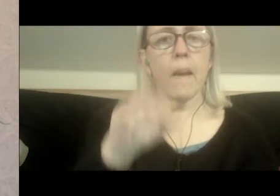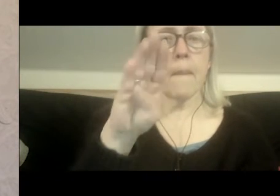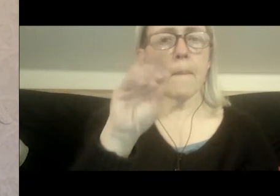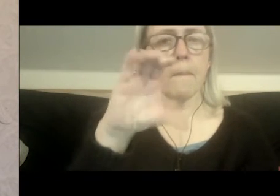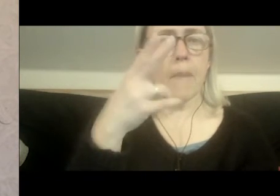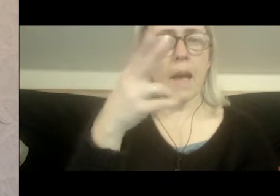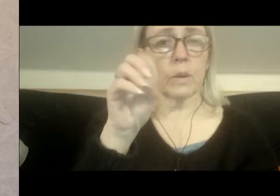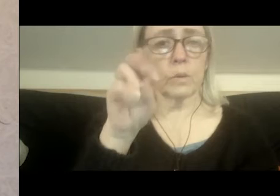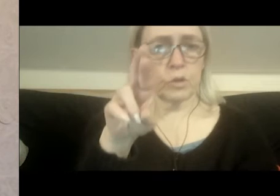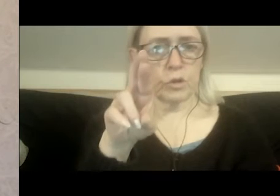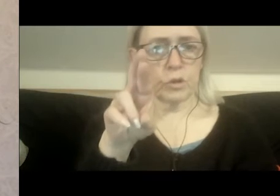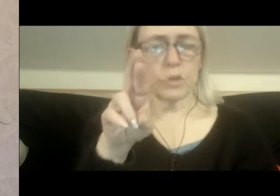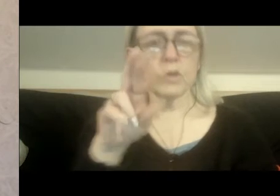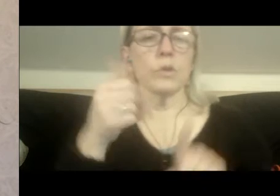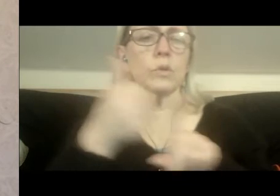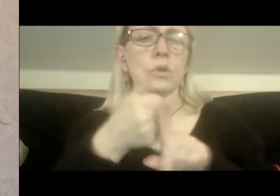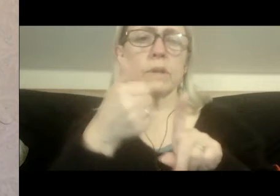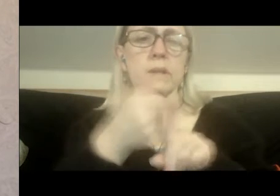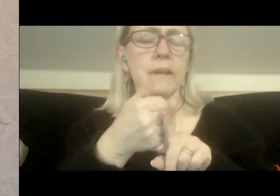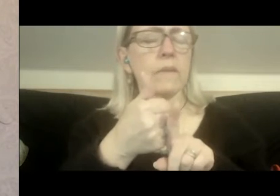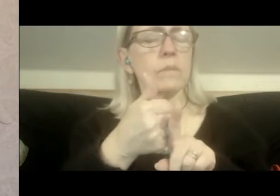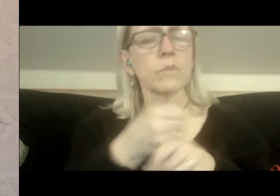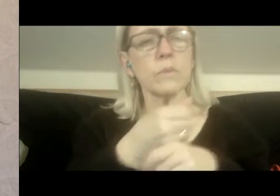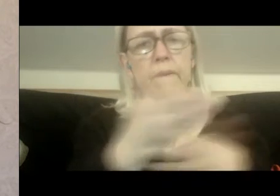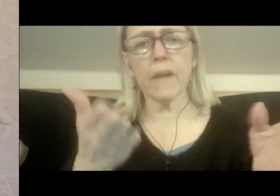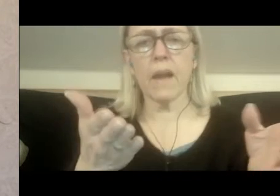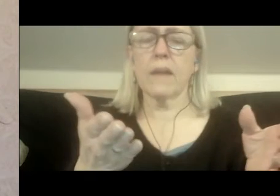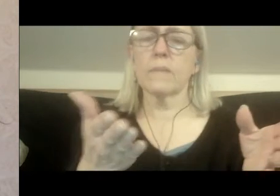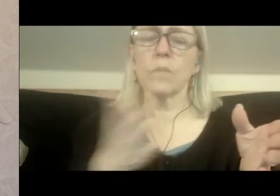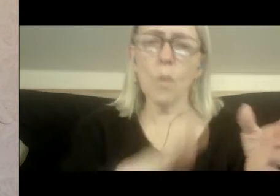diversity— diversity training department-wide in the Department of Public Safety.